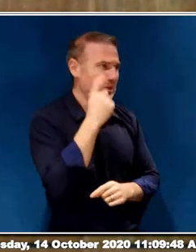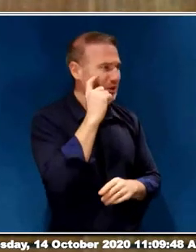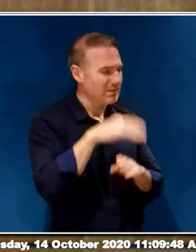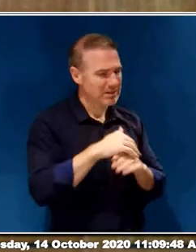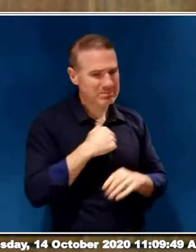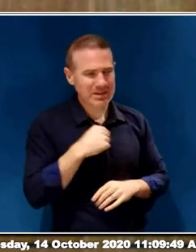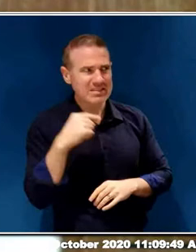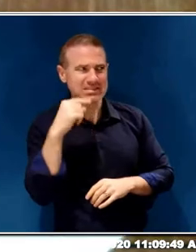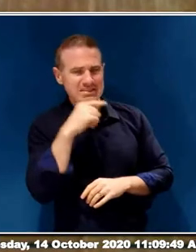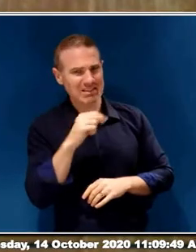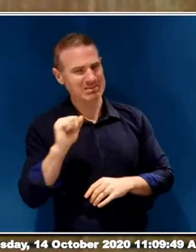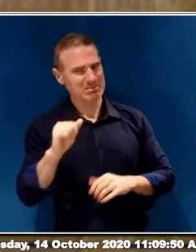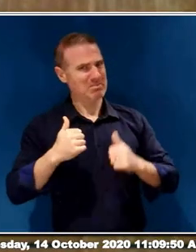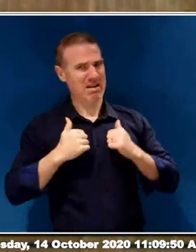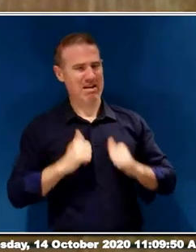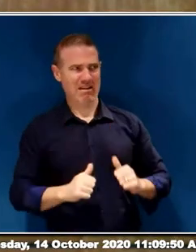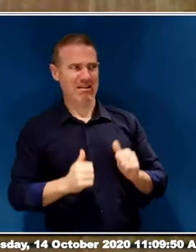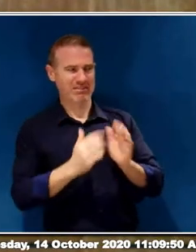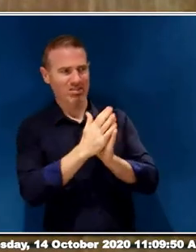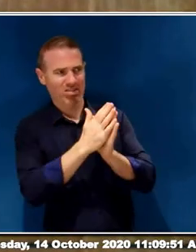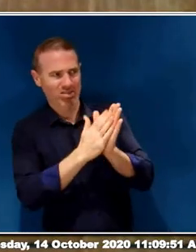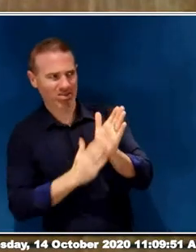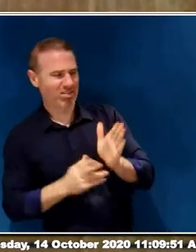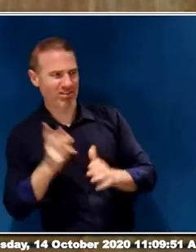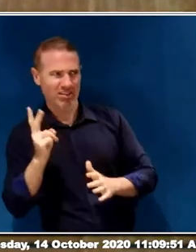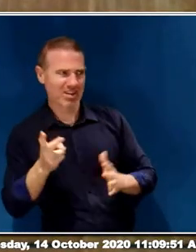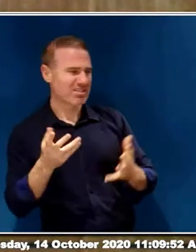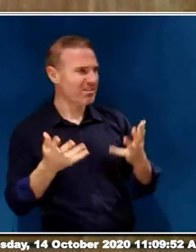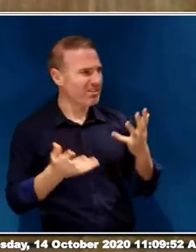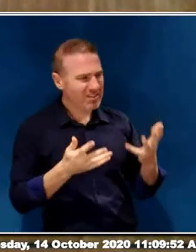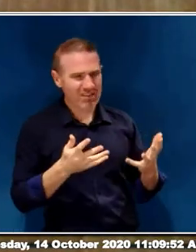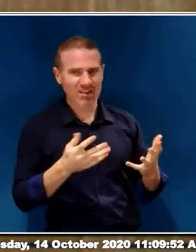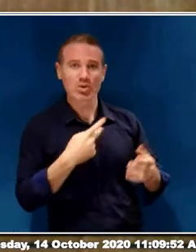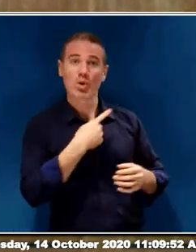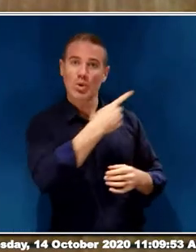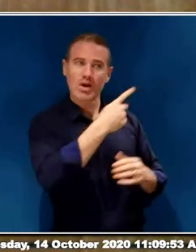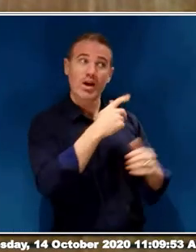and we had agreed that, while he was in that room, it was probably a good idea